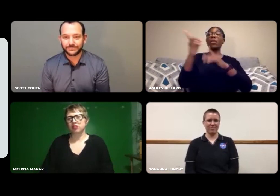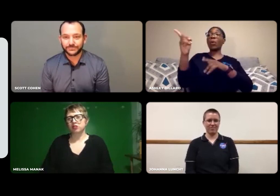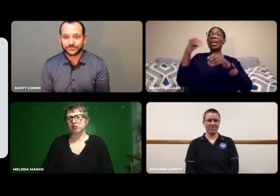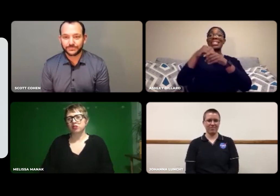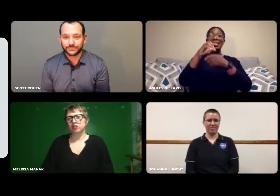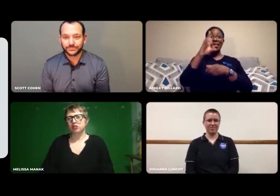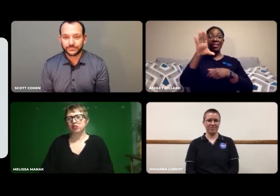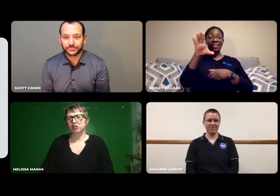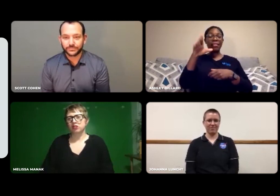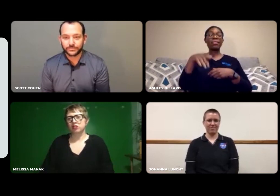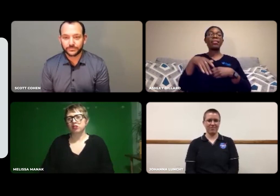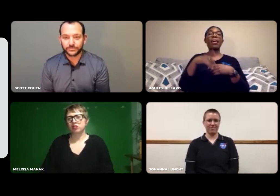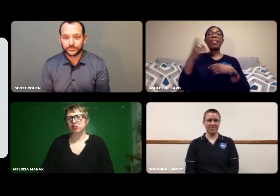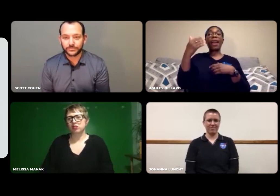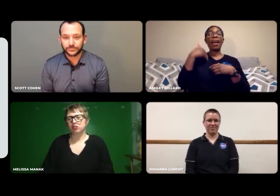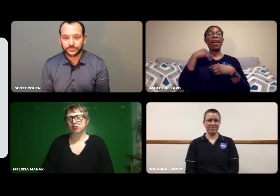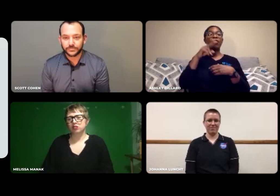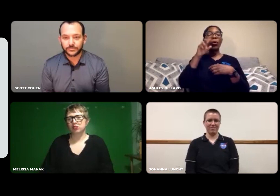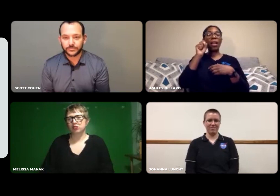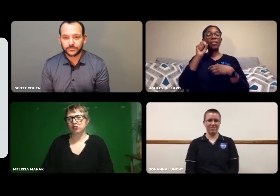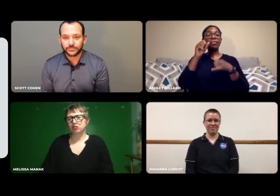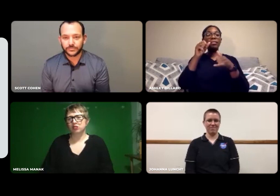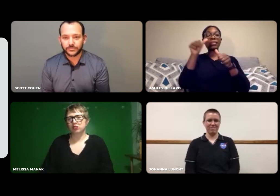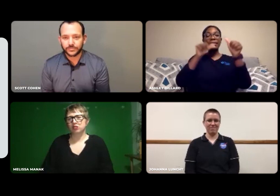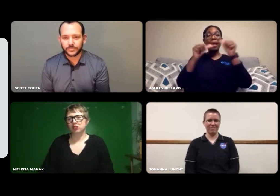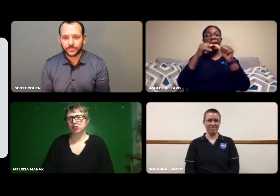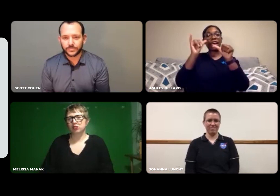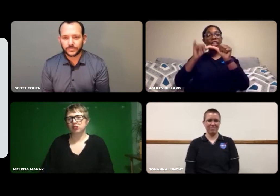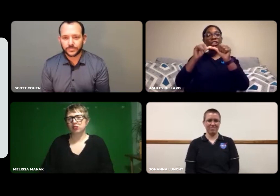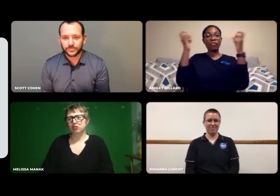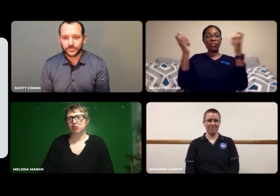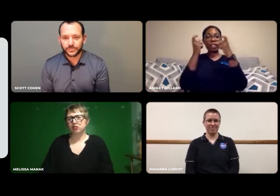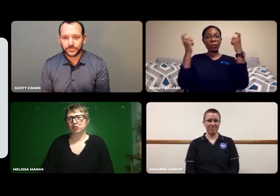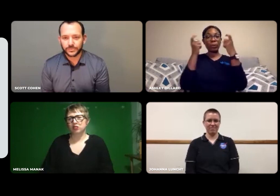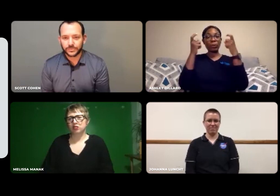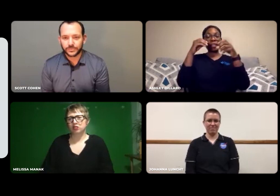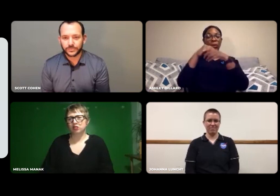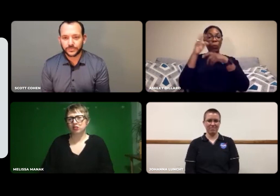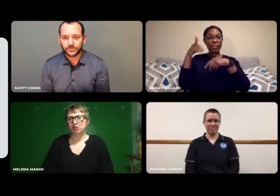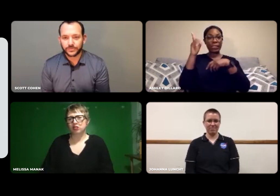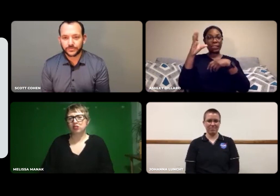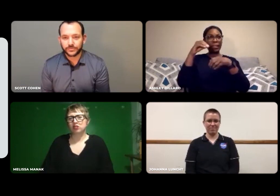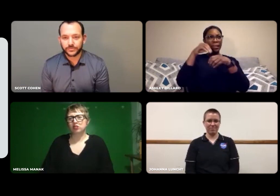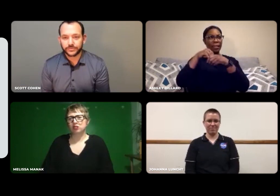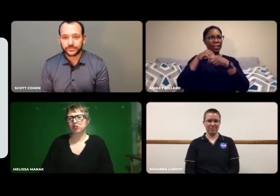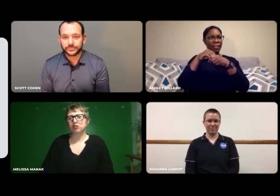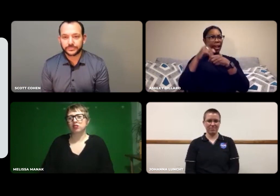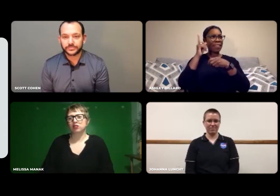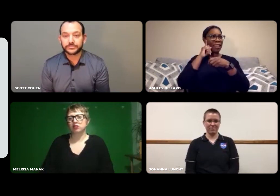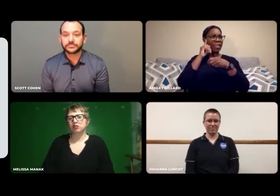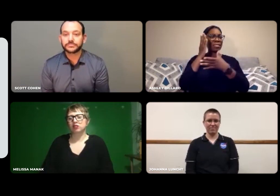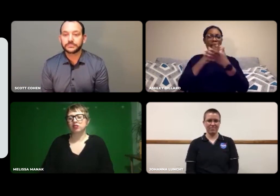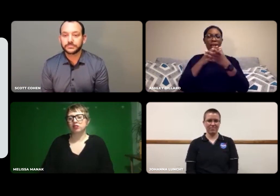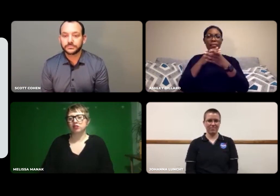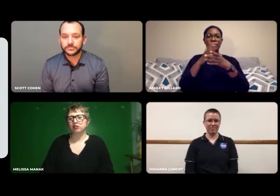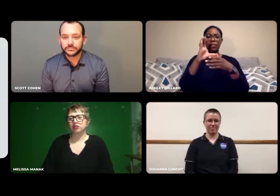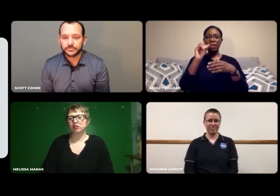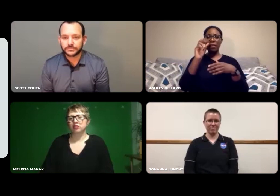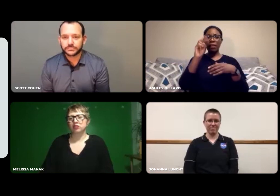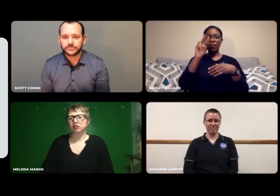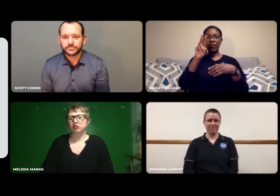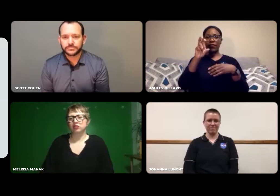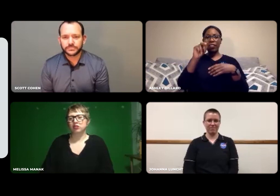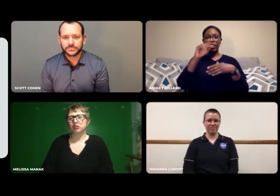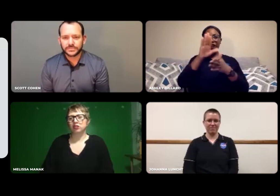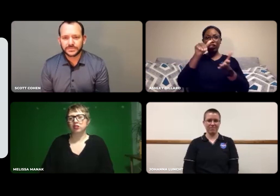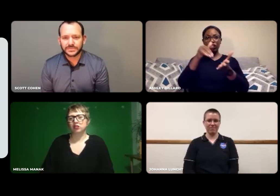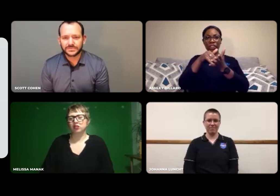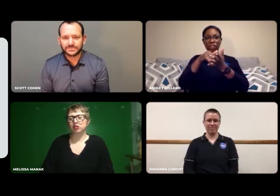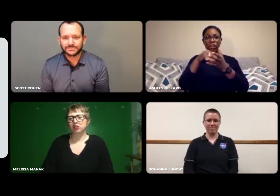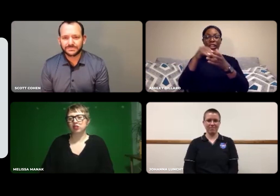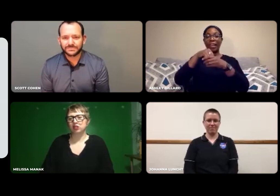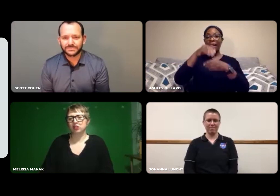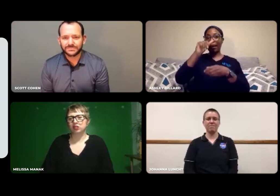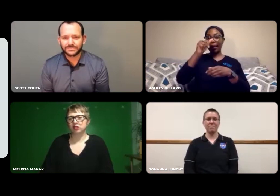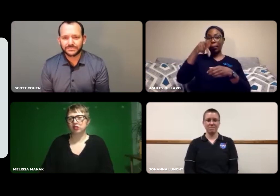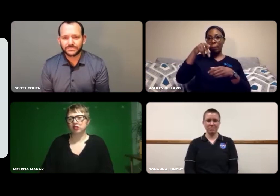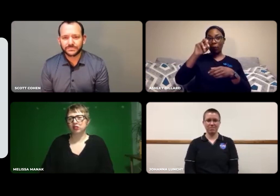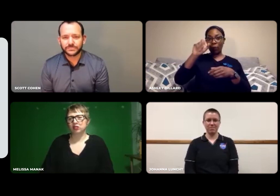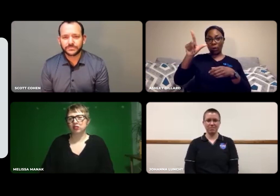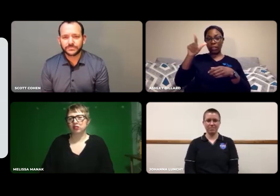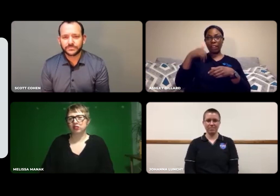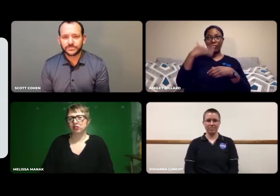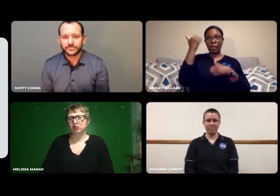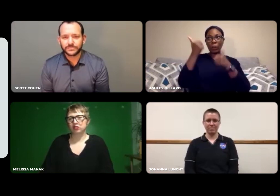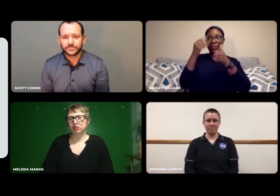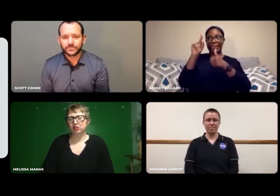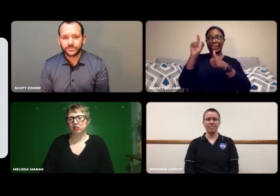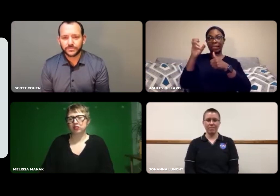There's a festival in D.C., at the conference center, in April.